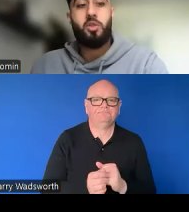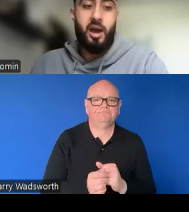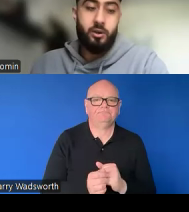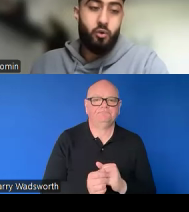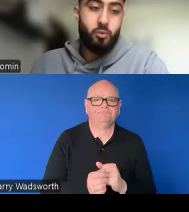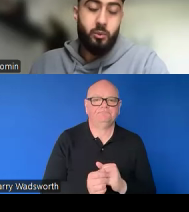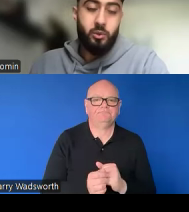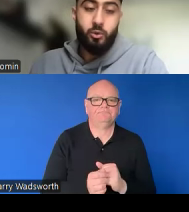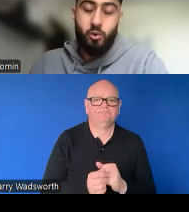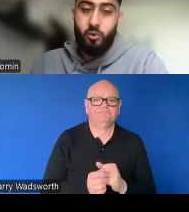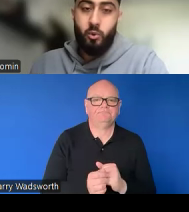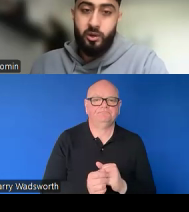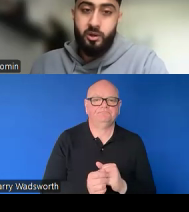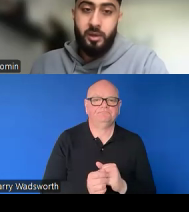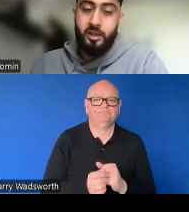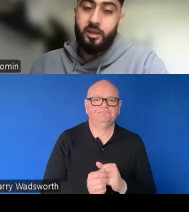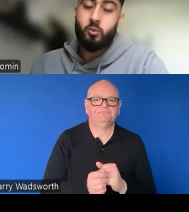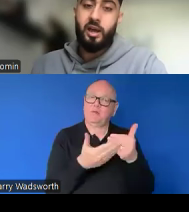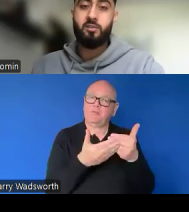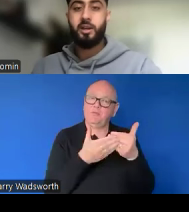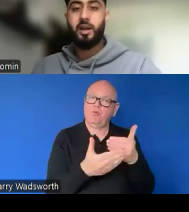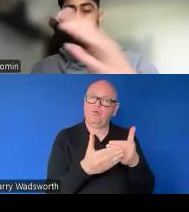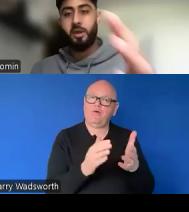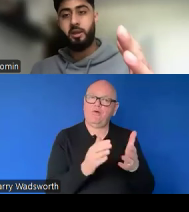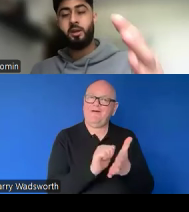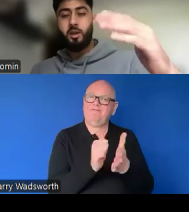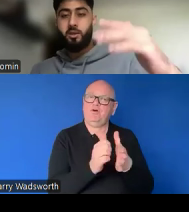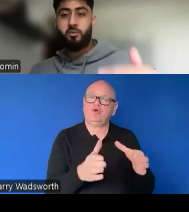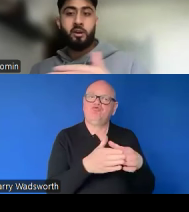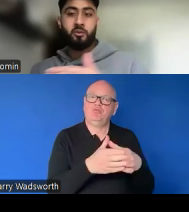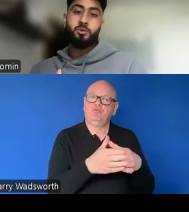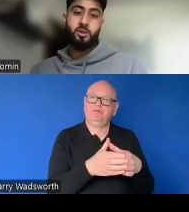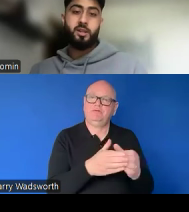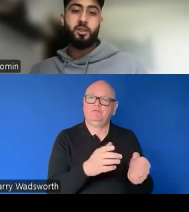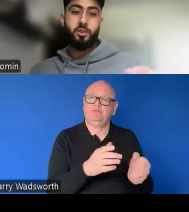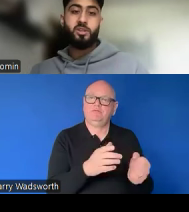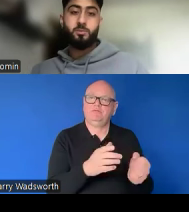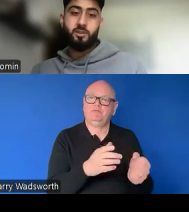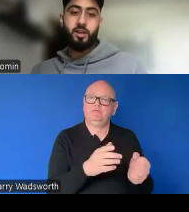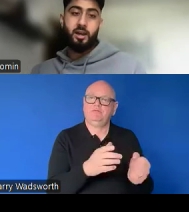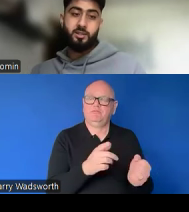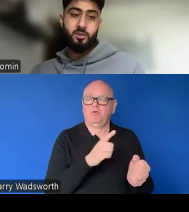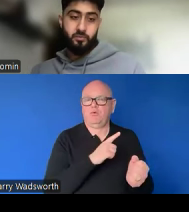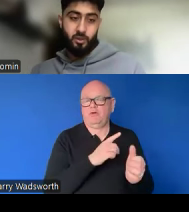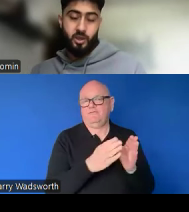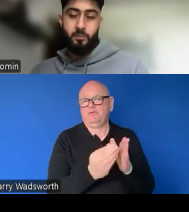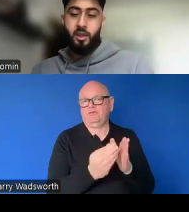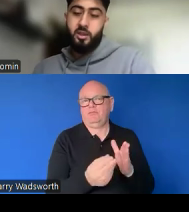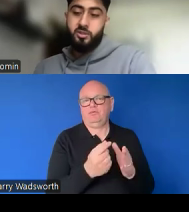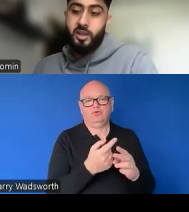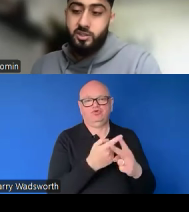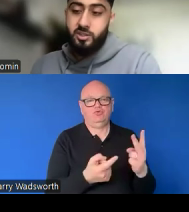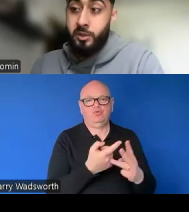other ad groups that we'll go in and make, and we'll have a campaign, three ad groups underneath and three specific ads. That's something--